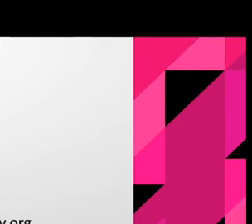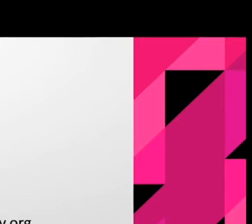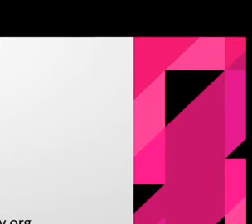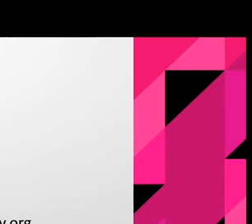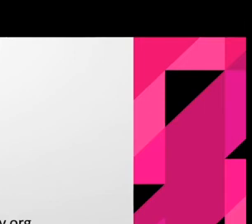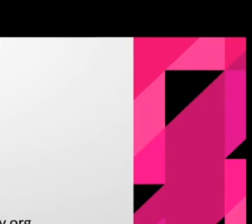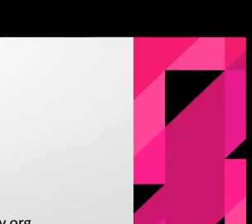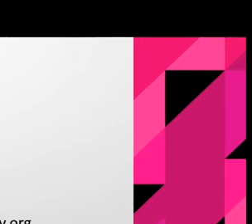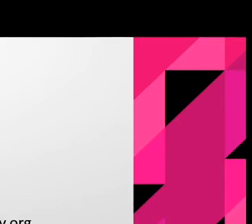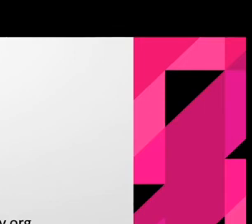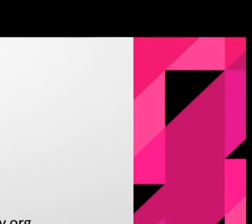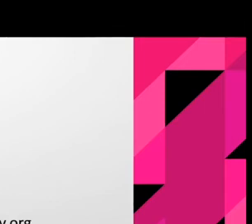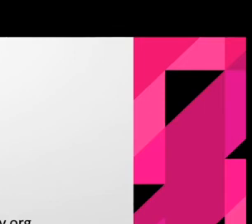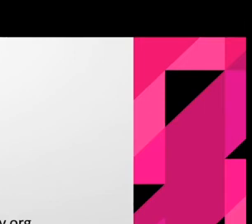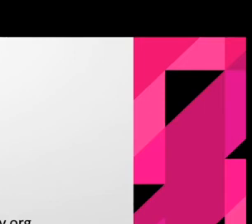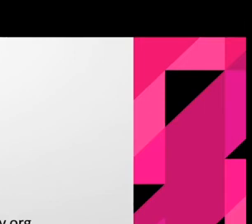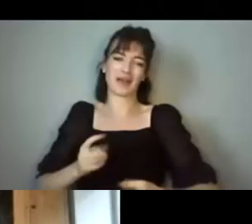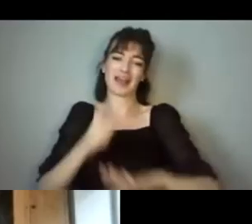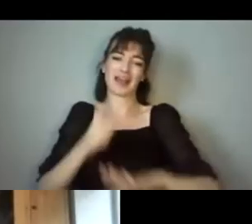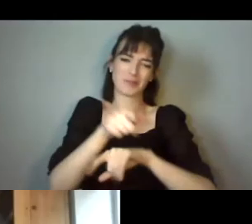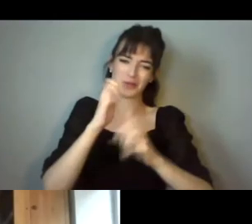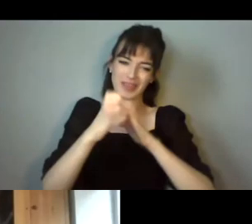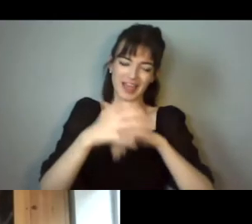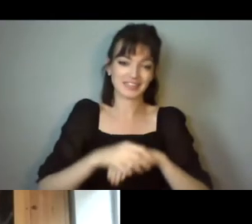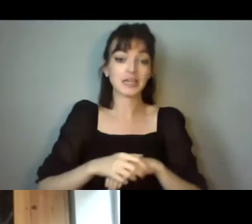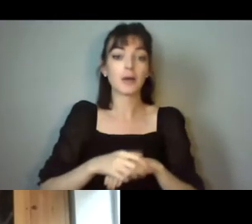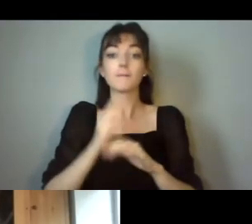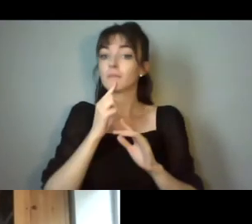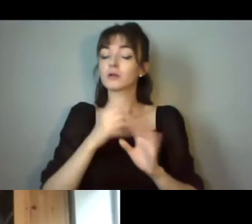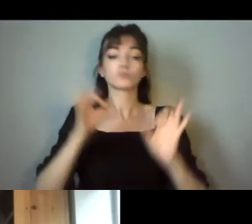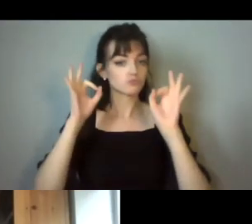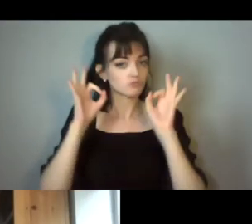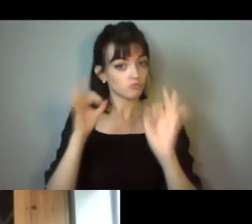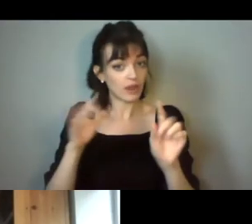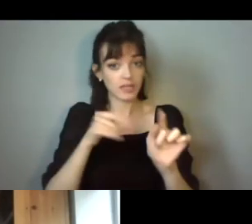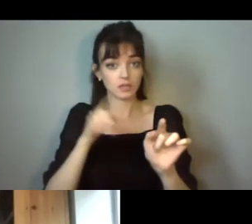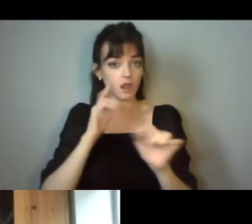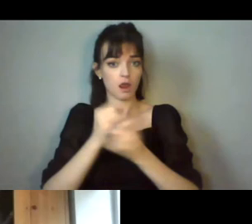out can go you off there at the the end. it was great to hear so much about some countries that